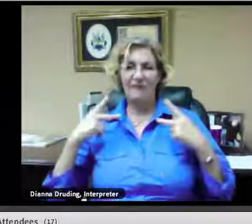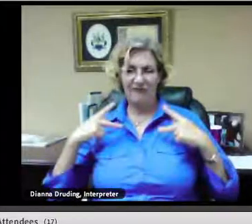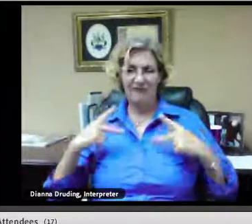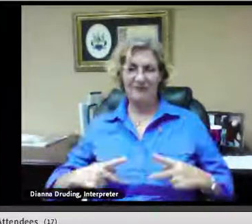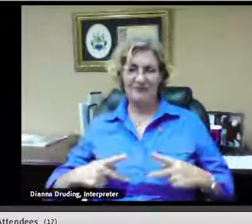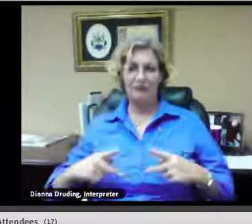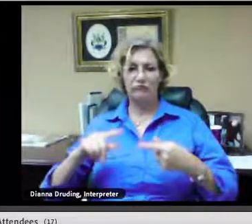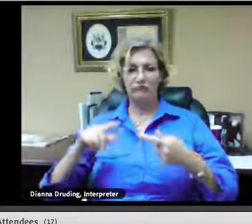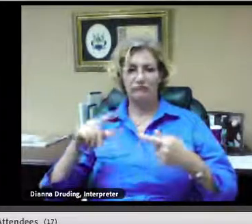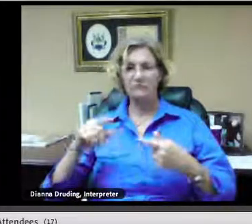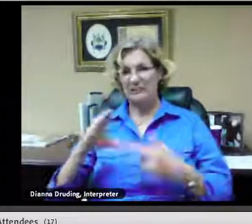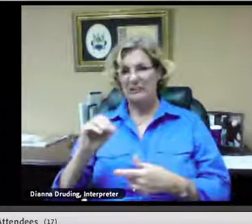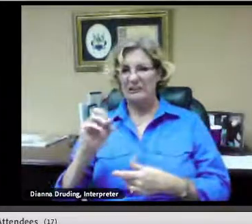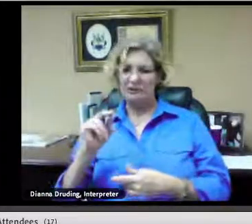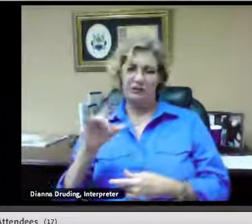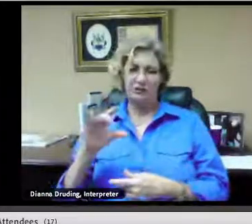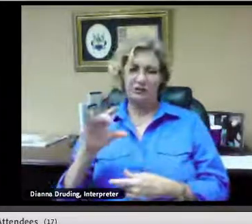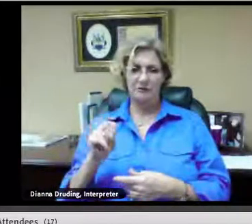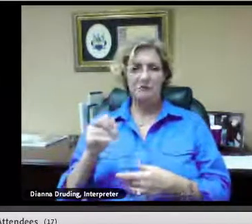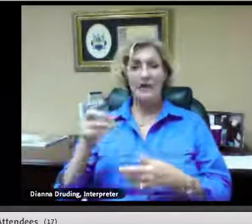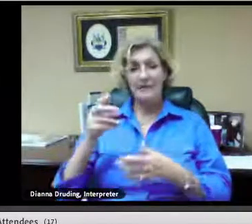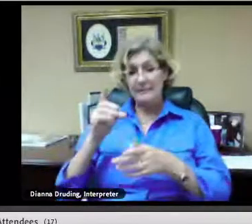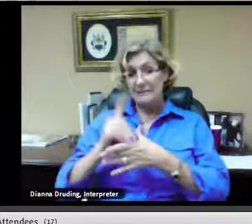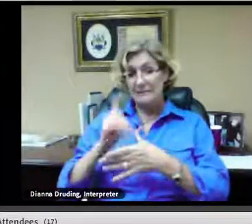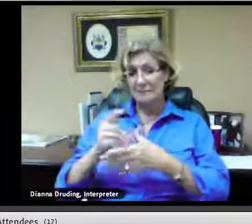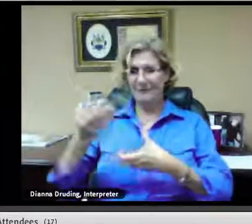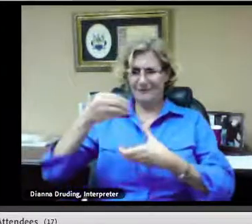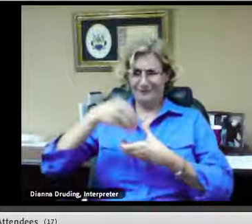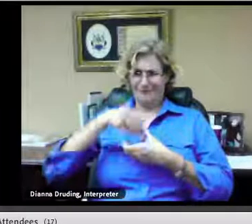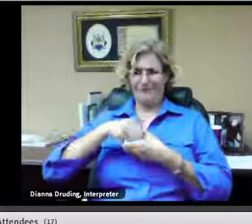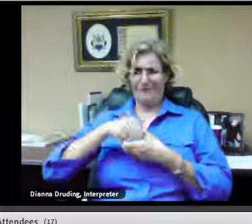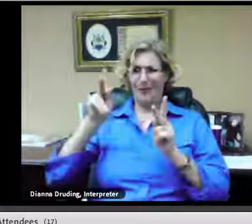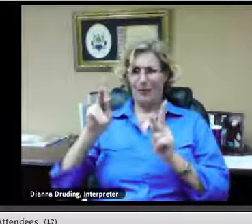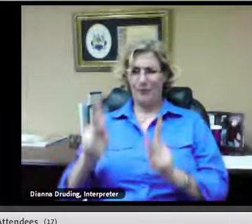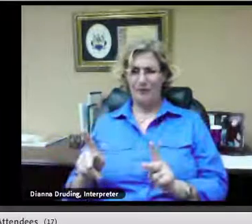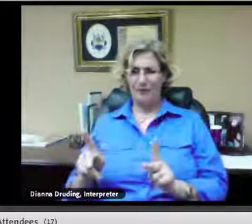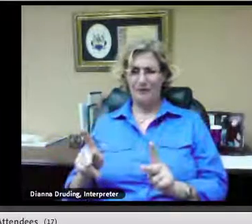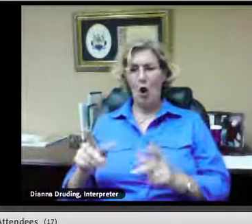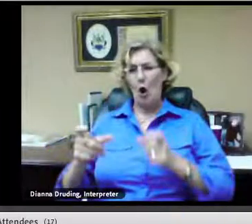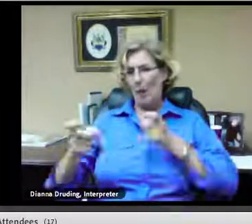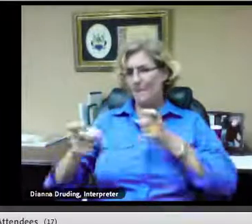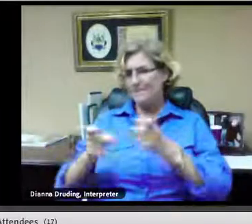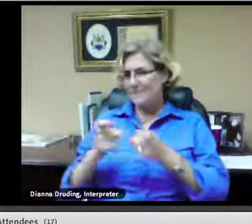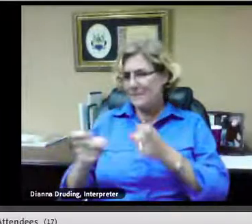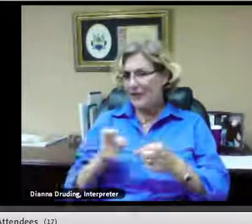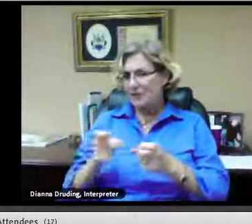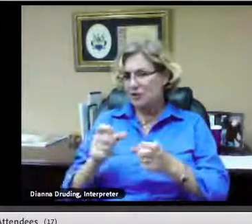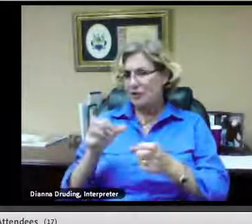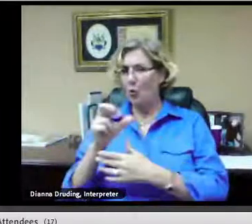and managing or curing the disability is the goal. Okay?